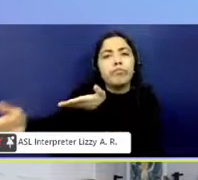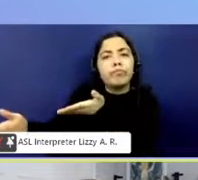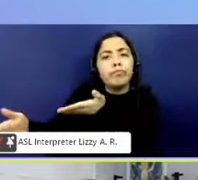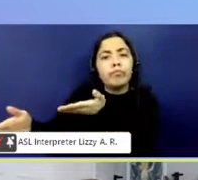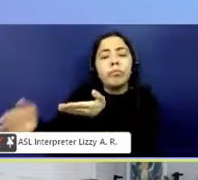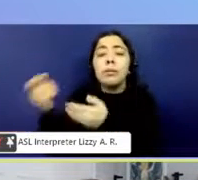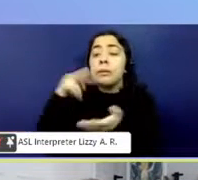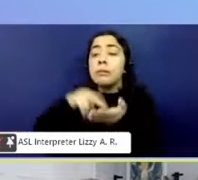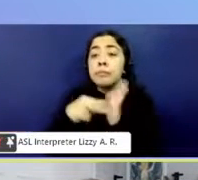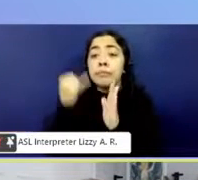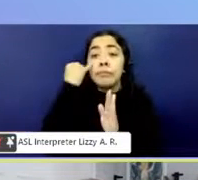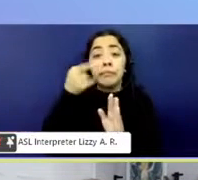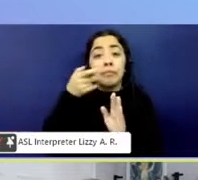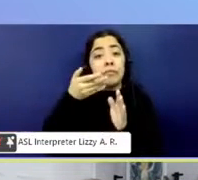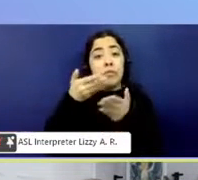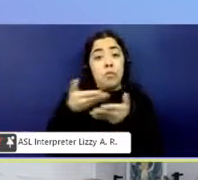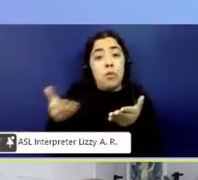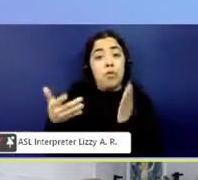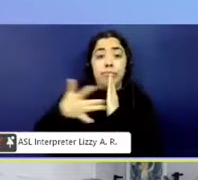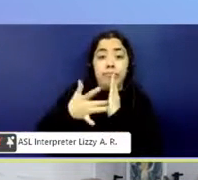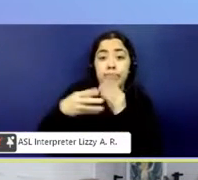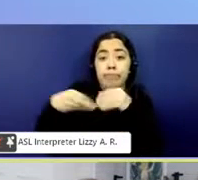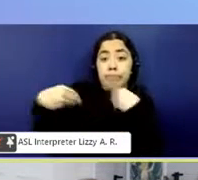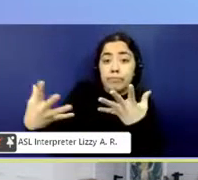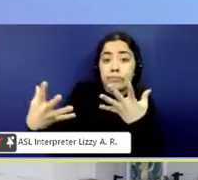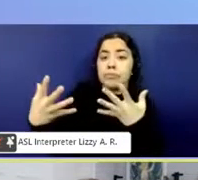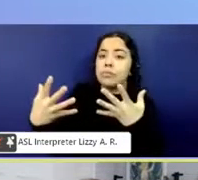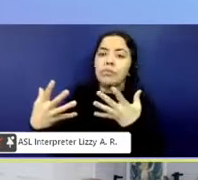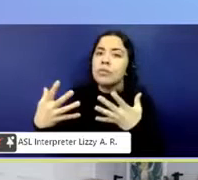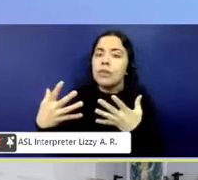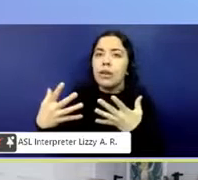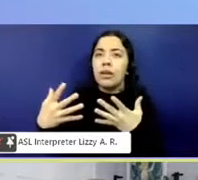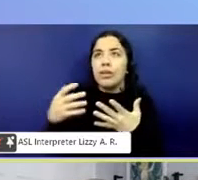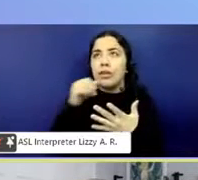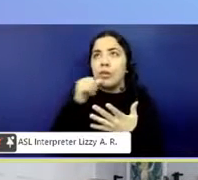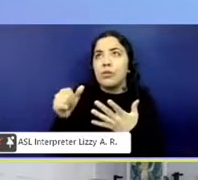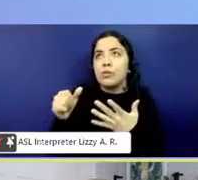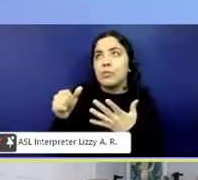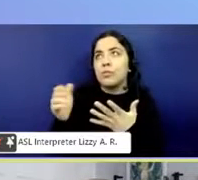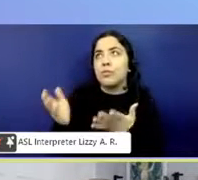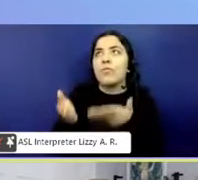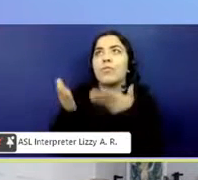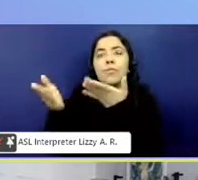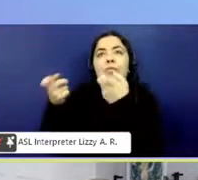don't account for the different ways people perceive and understand the world around us